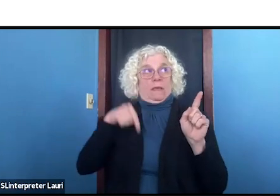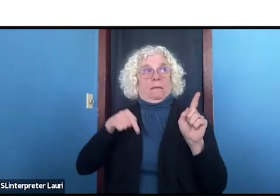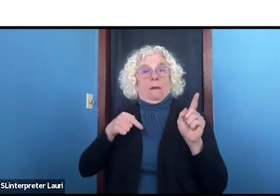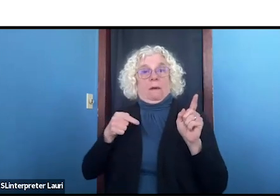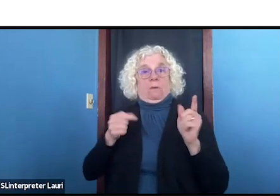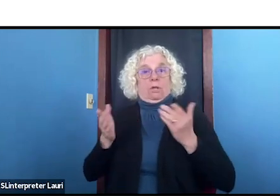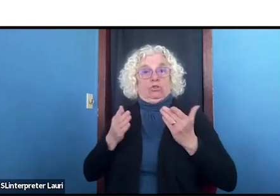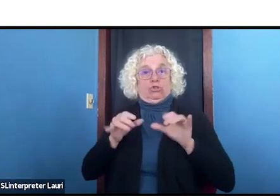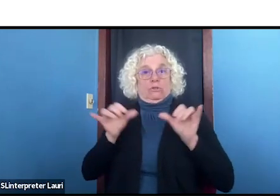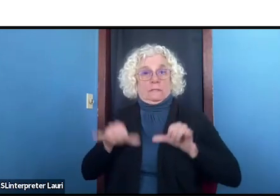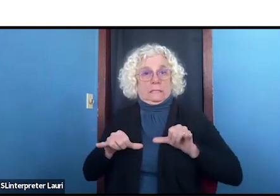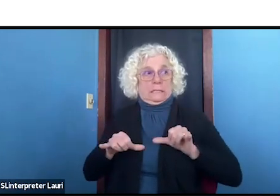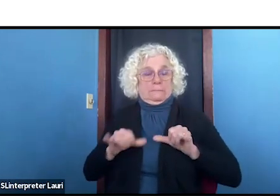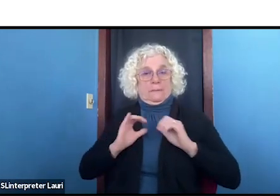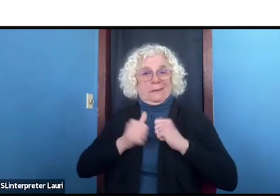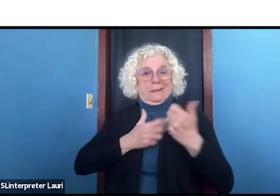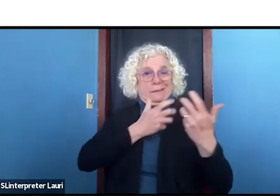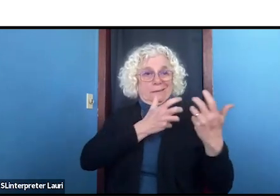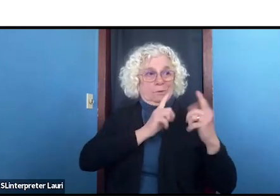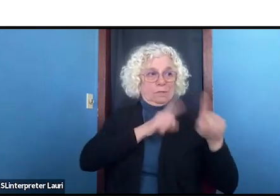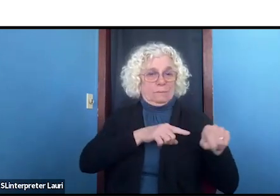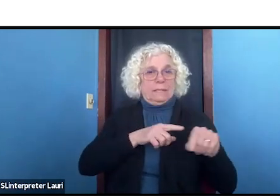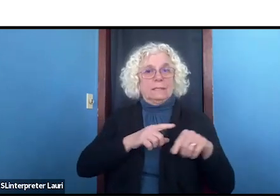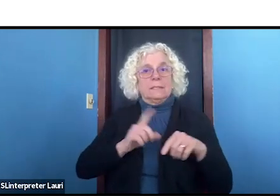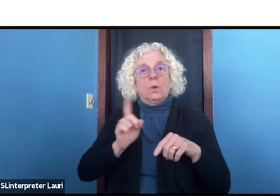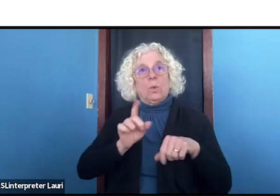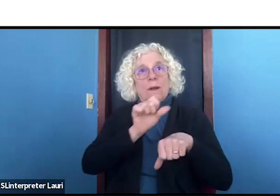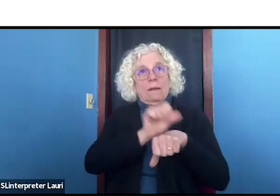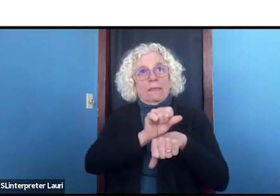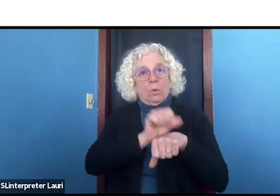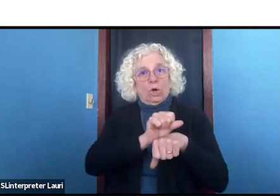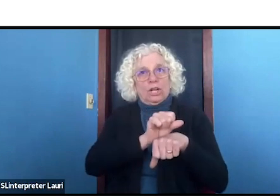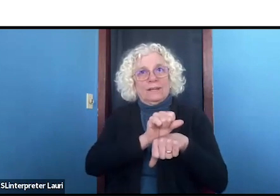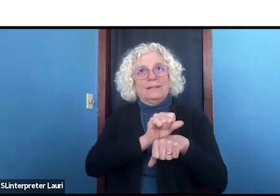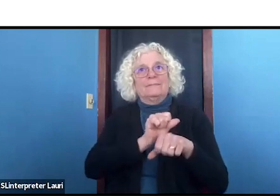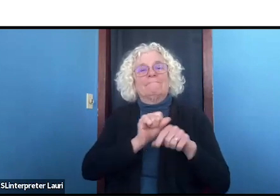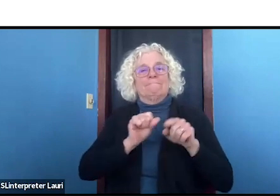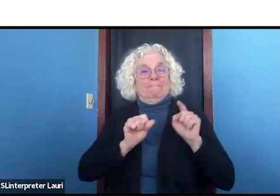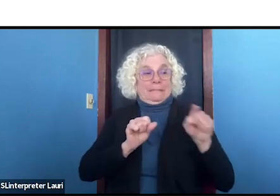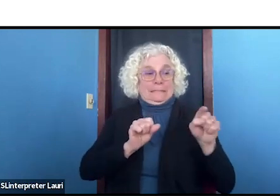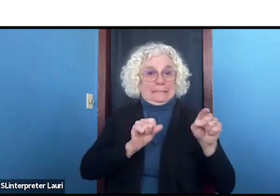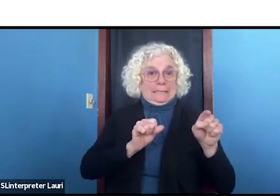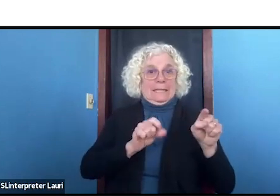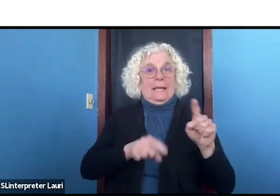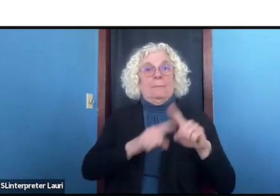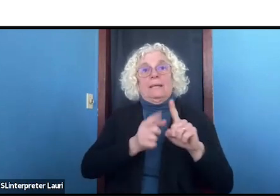our work lives over here to have an impact over here.